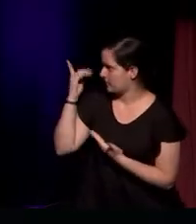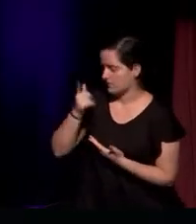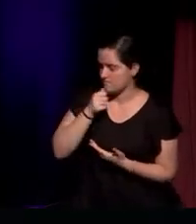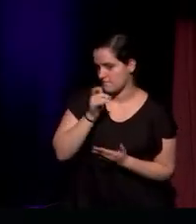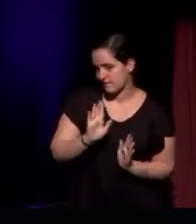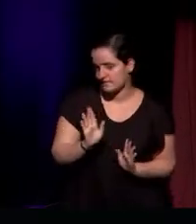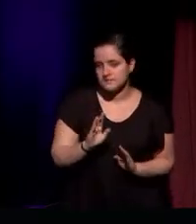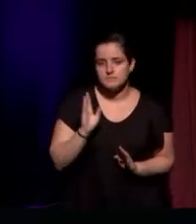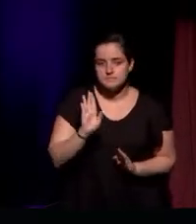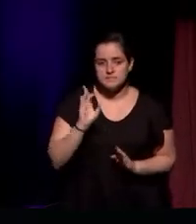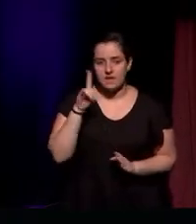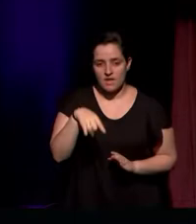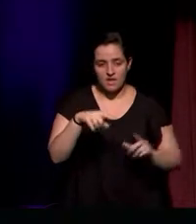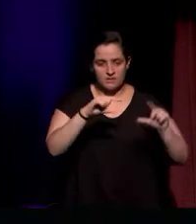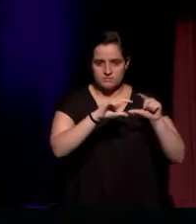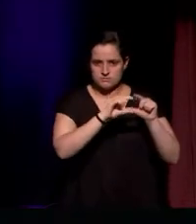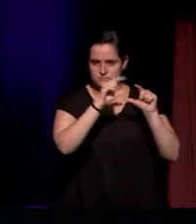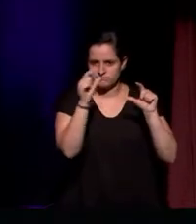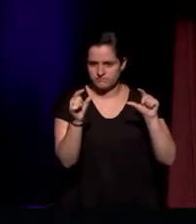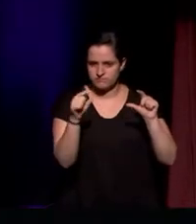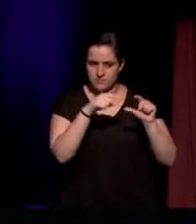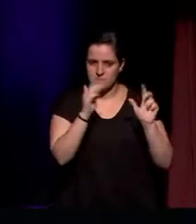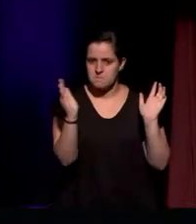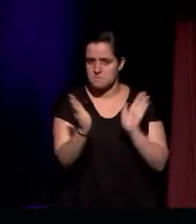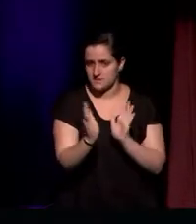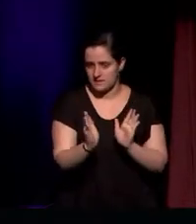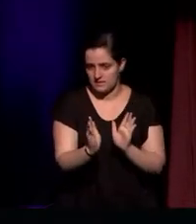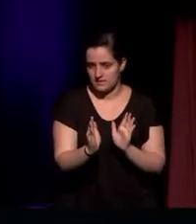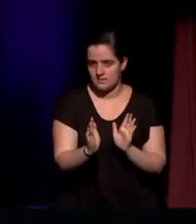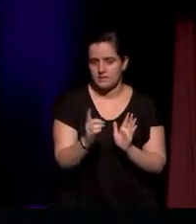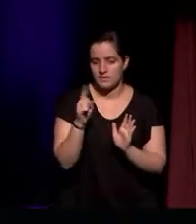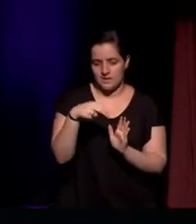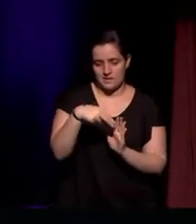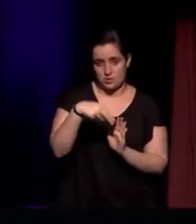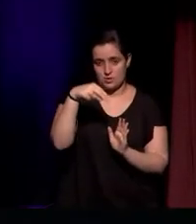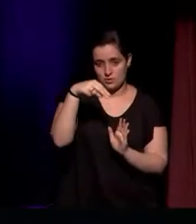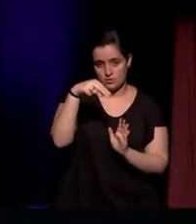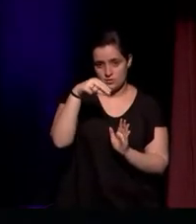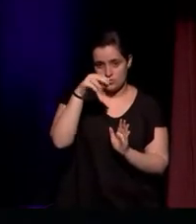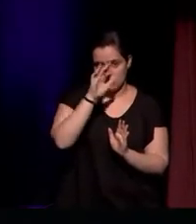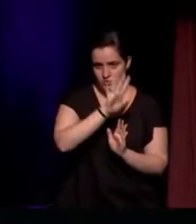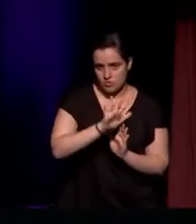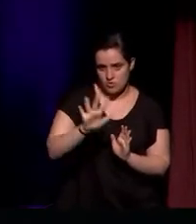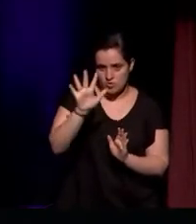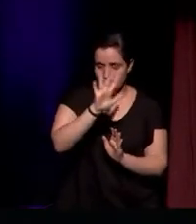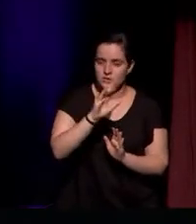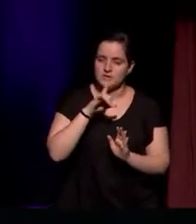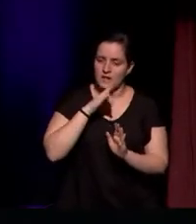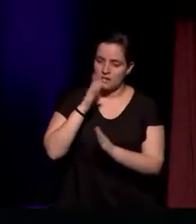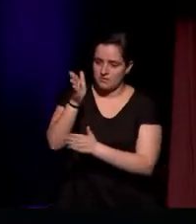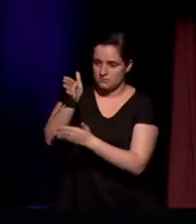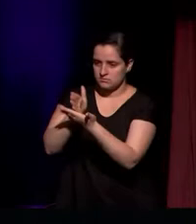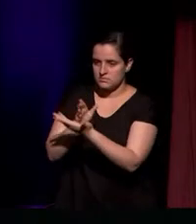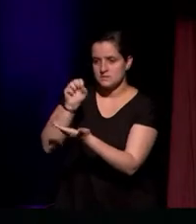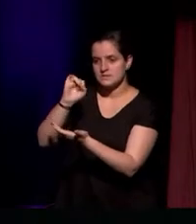is a band, a small band that goes… in the North, it borders Syria, with the city of Akkar,